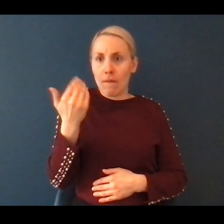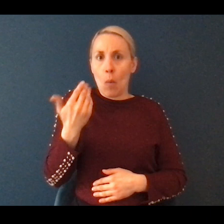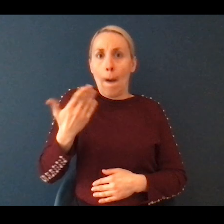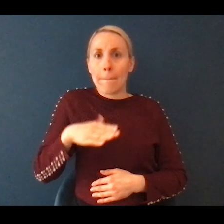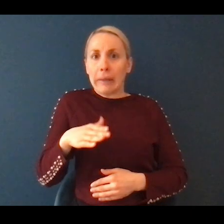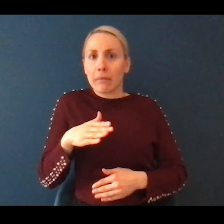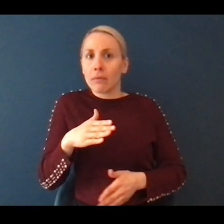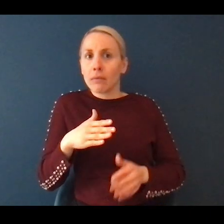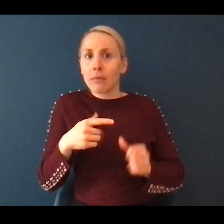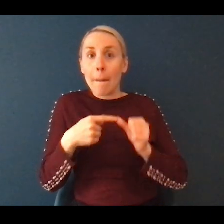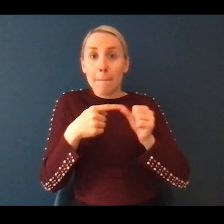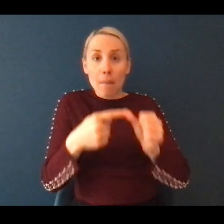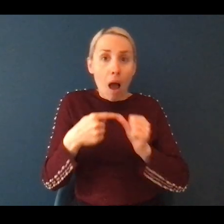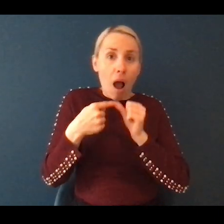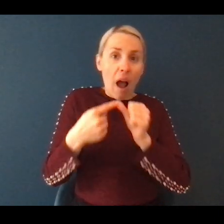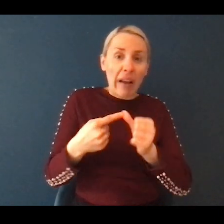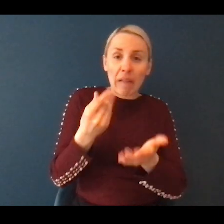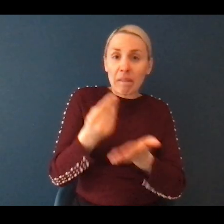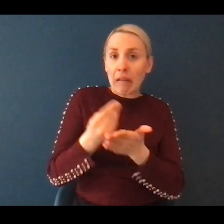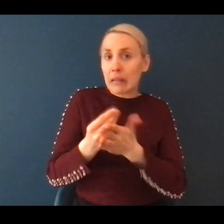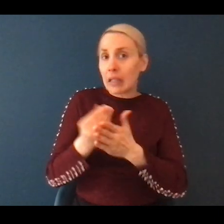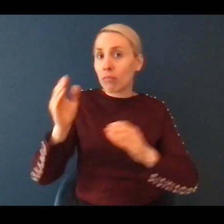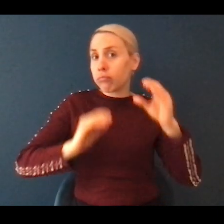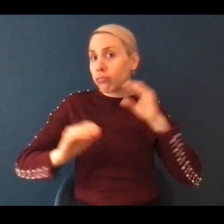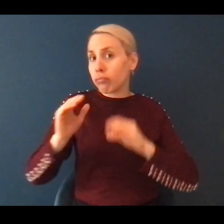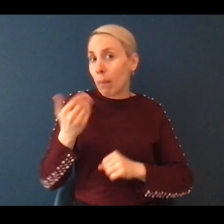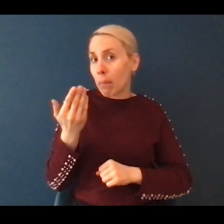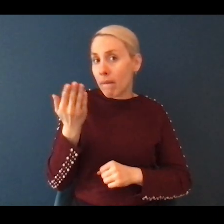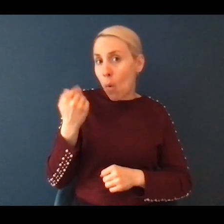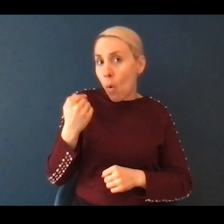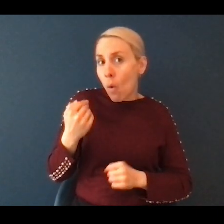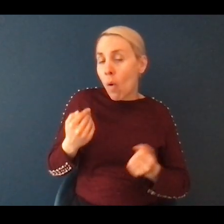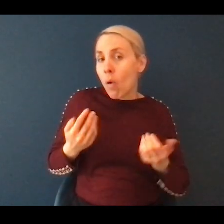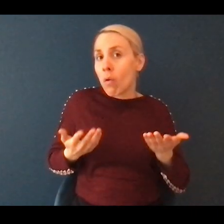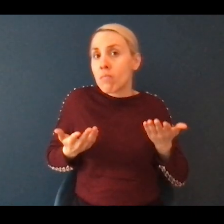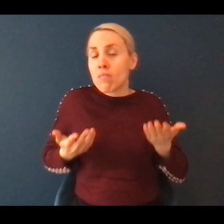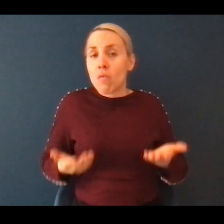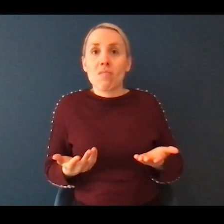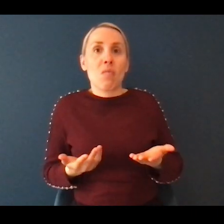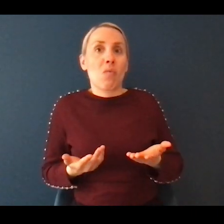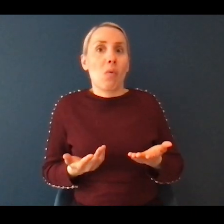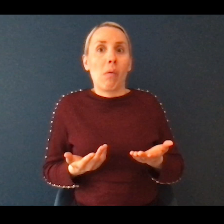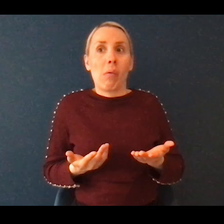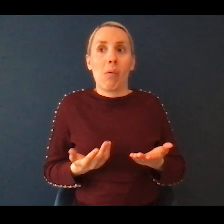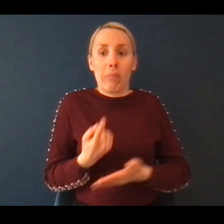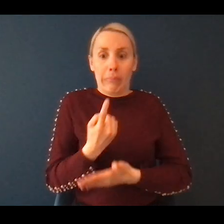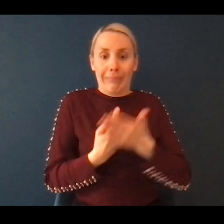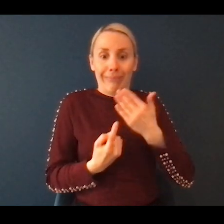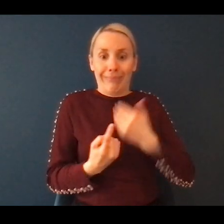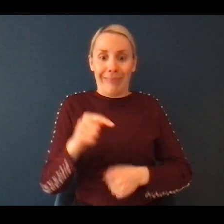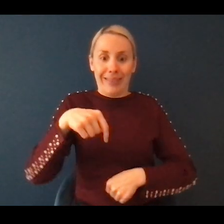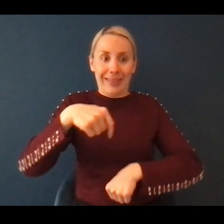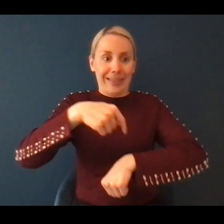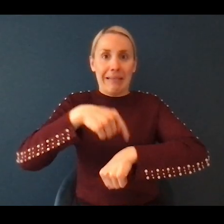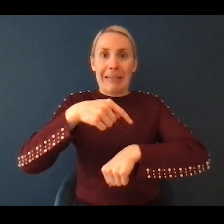you were regularly doing or if there was something kind of um specific to this um that had encouraged you to apply.